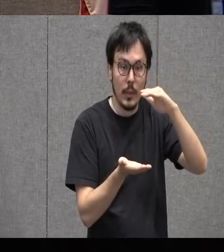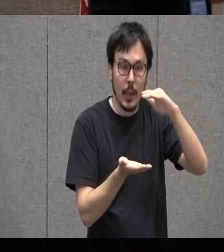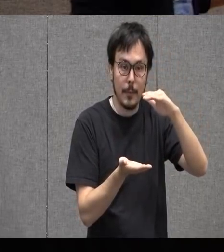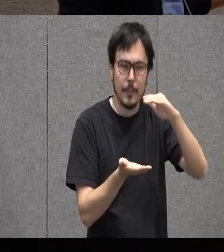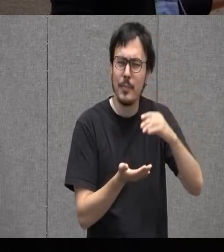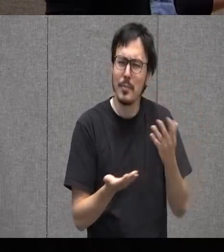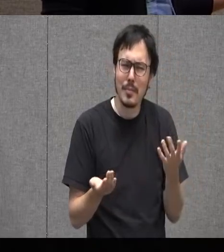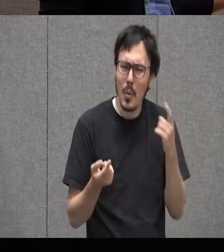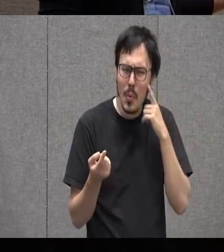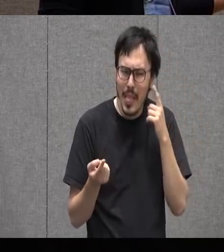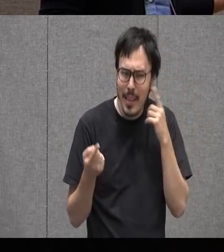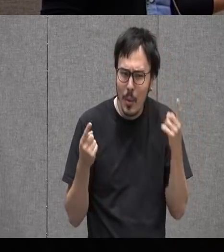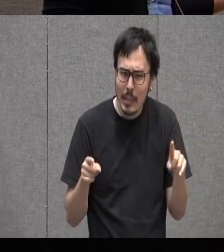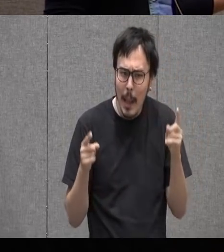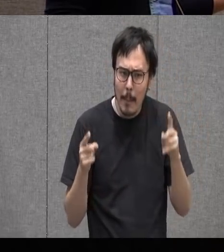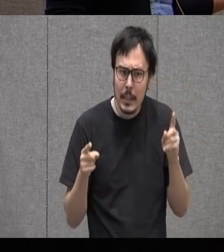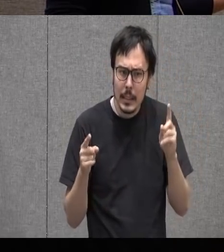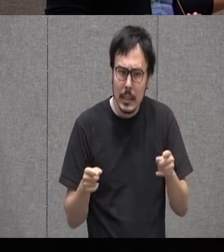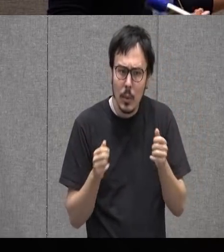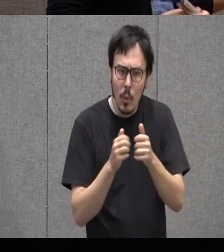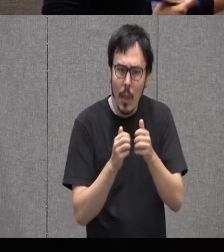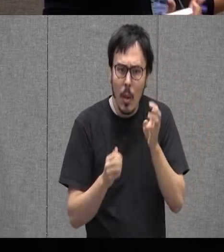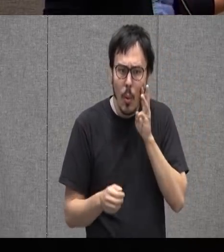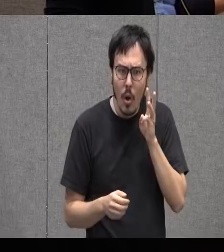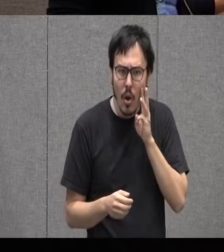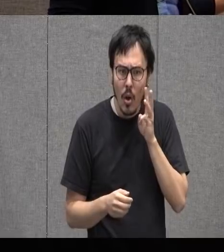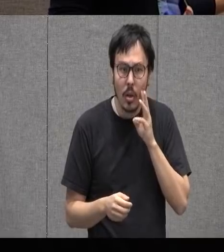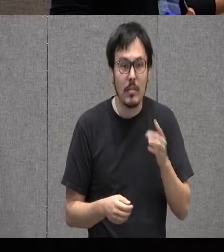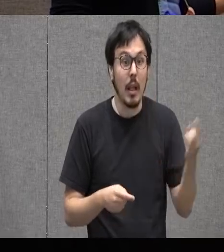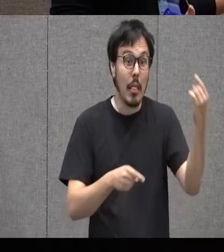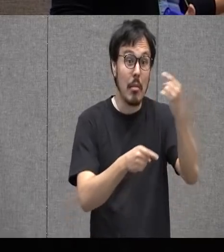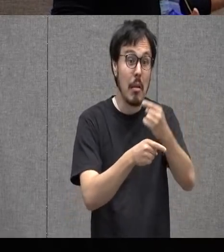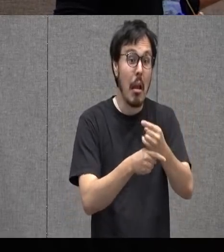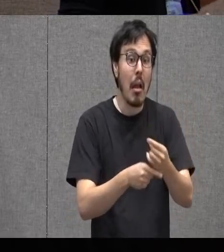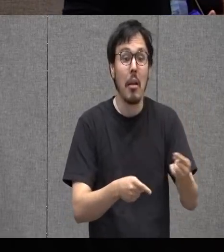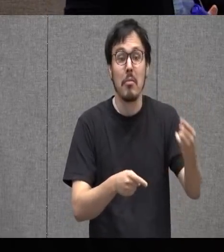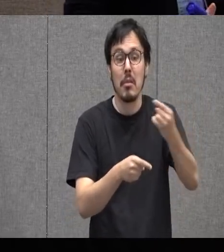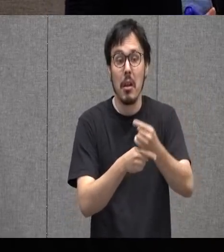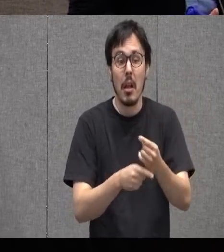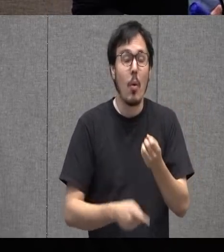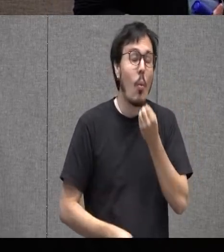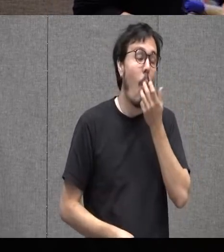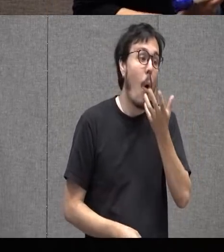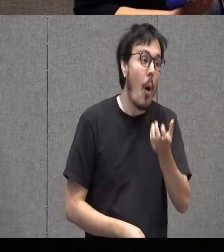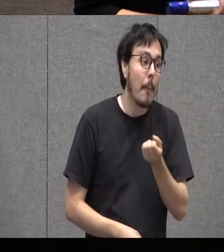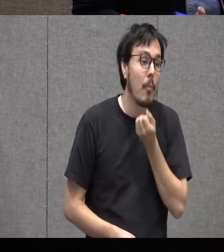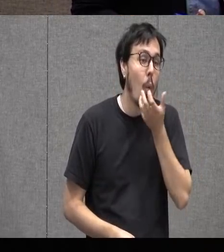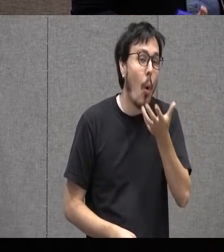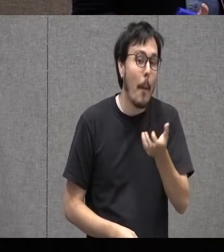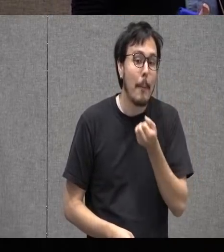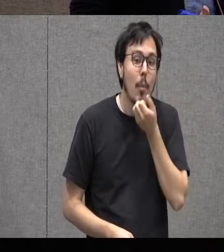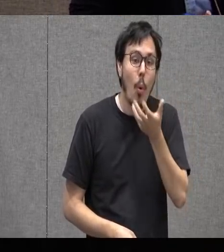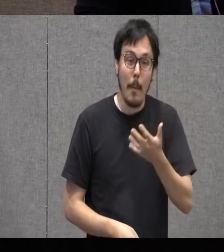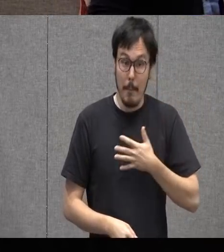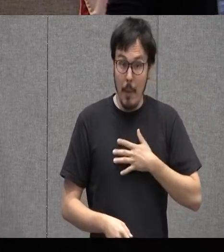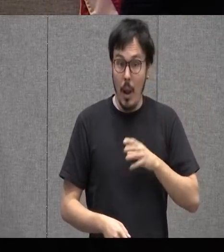What do you think was happening to the water? So, the days have been getting warmer. My water started to evaporate.